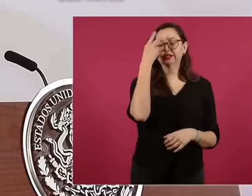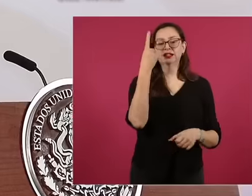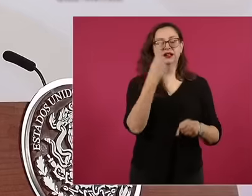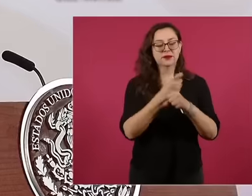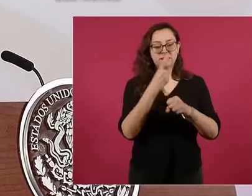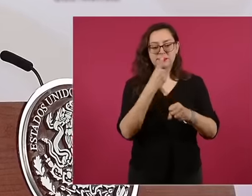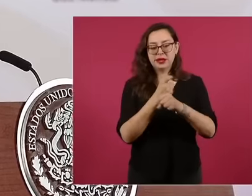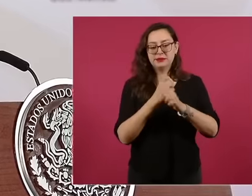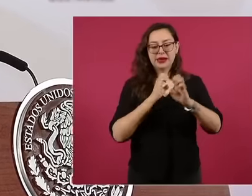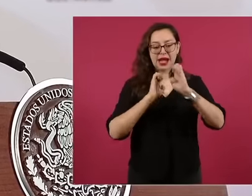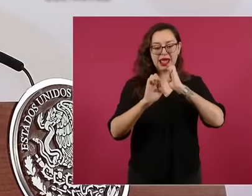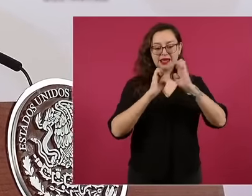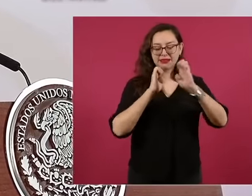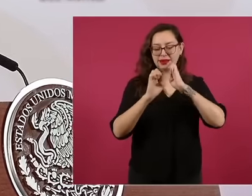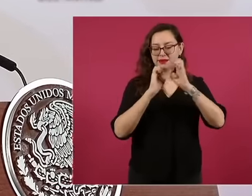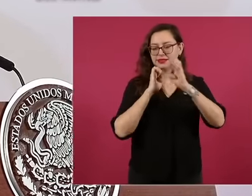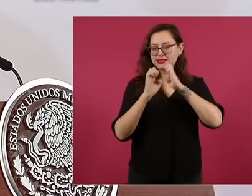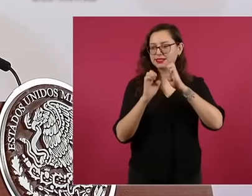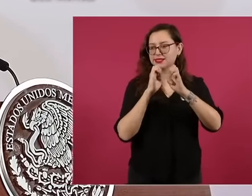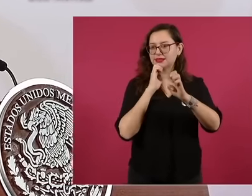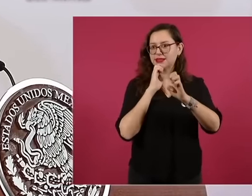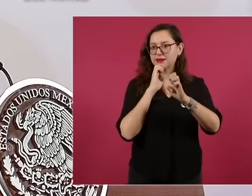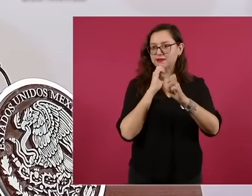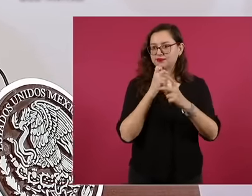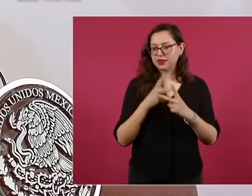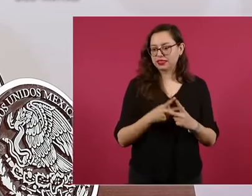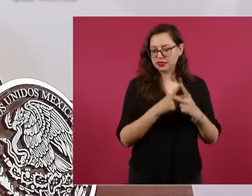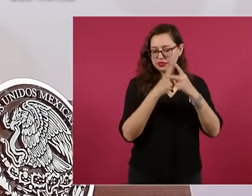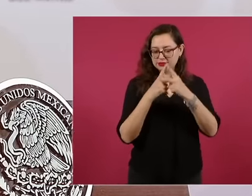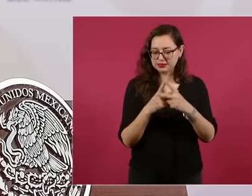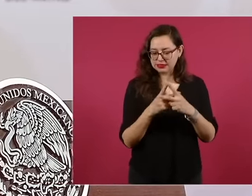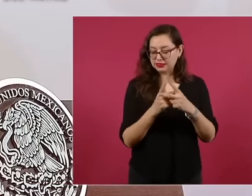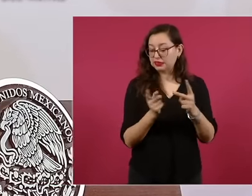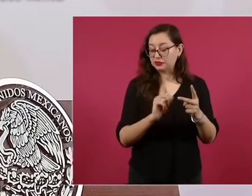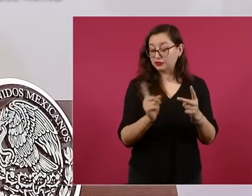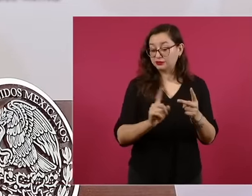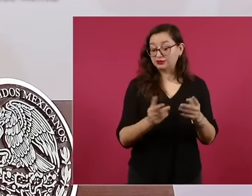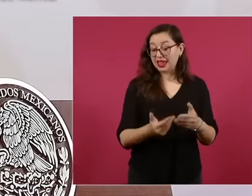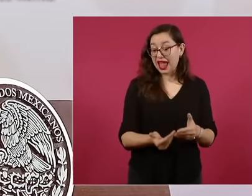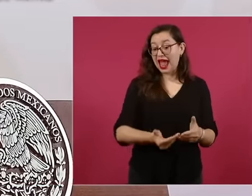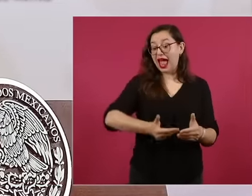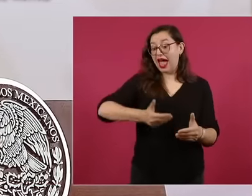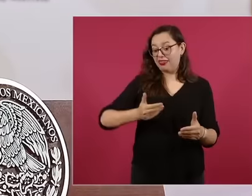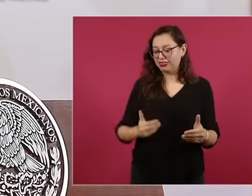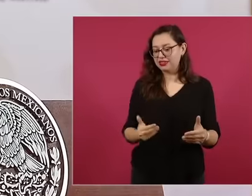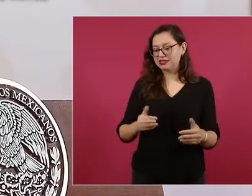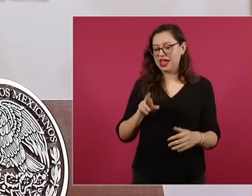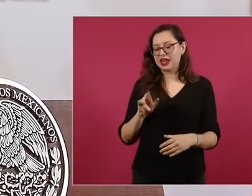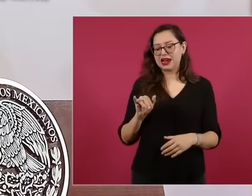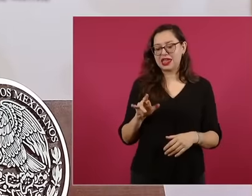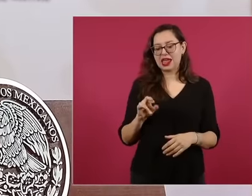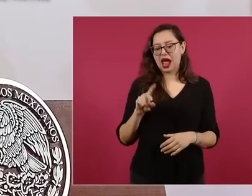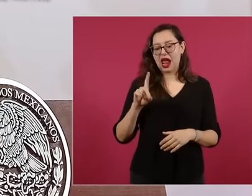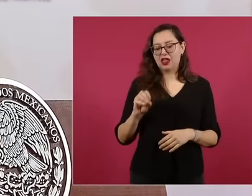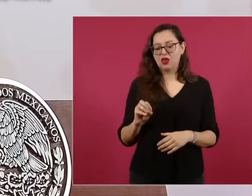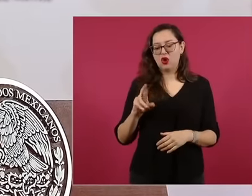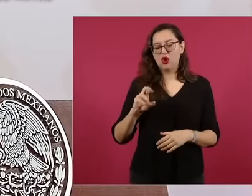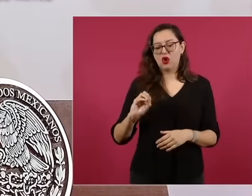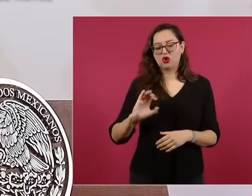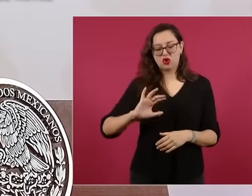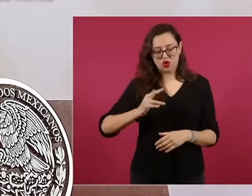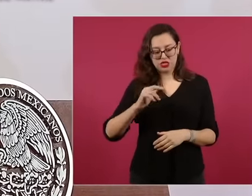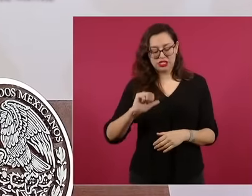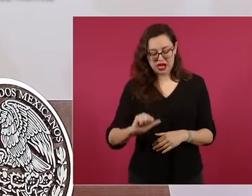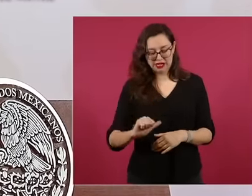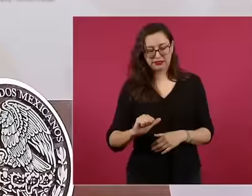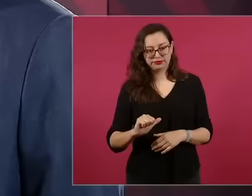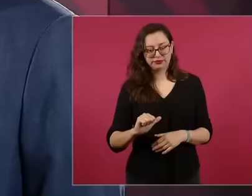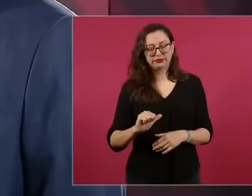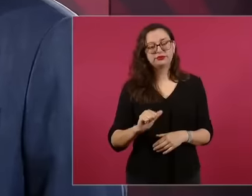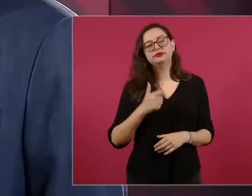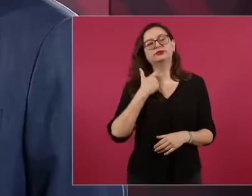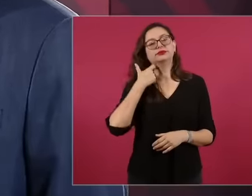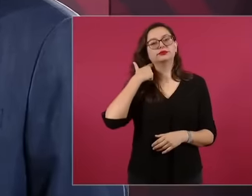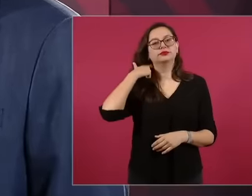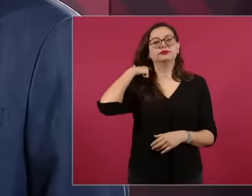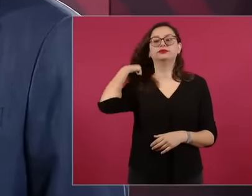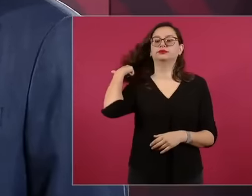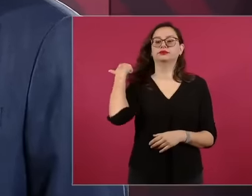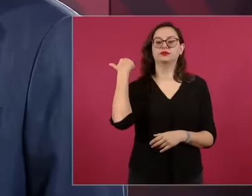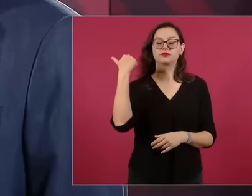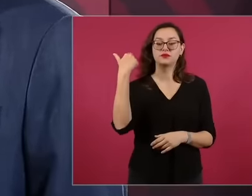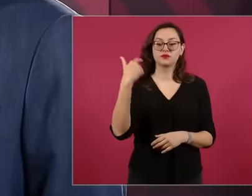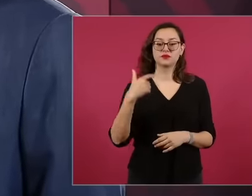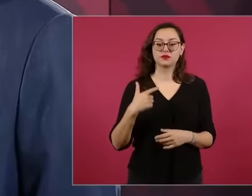first the late Ricardo Rocha interviewed me when the oil movements in